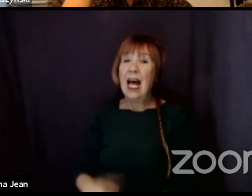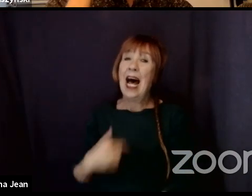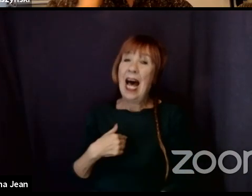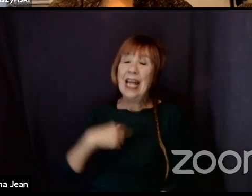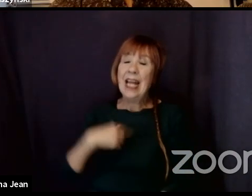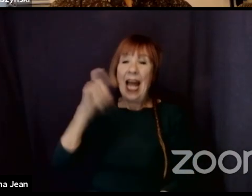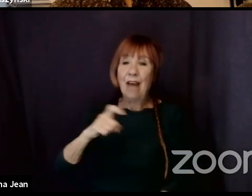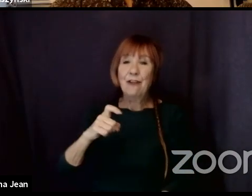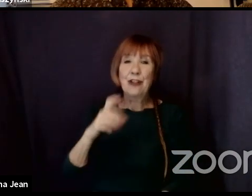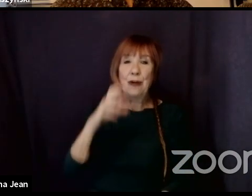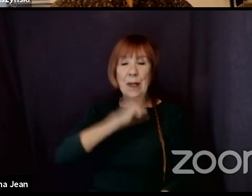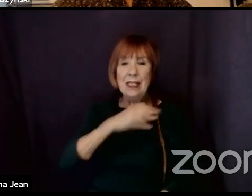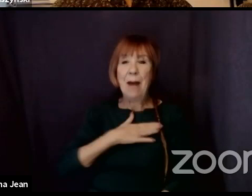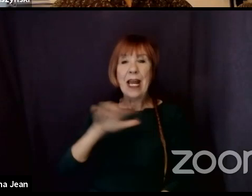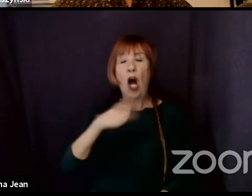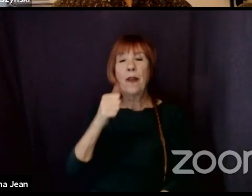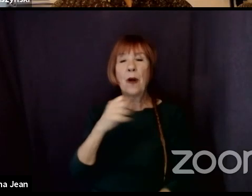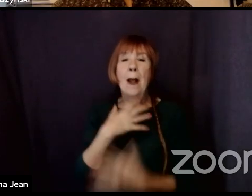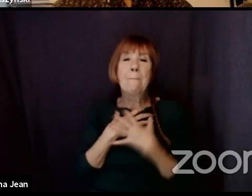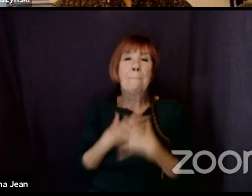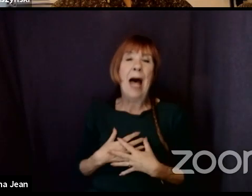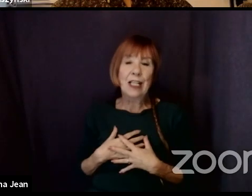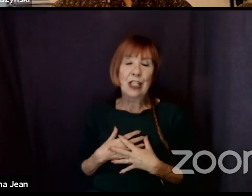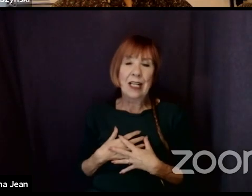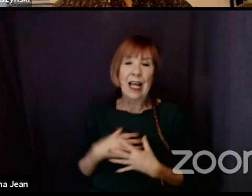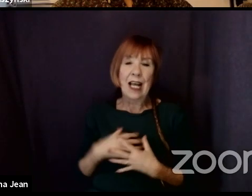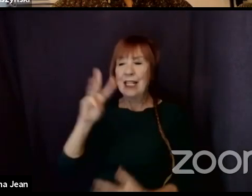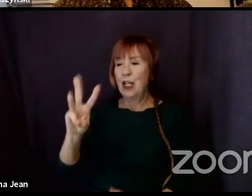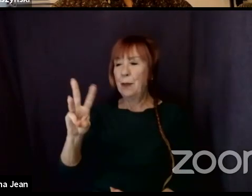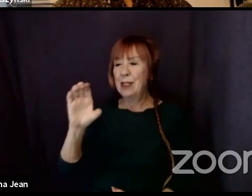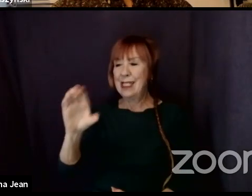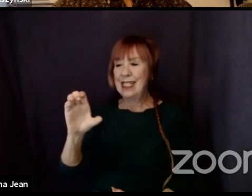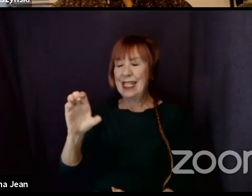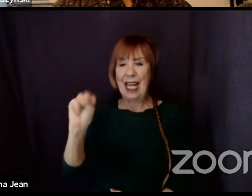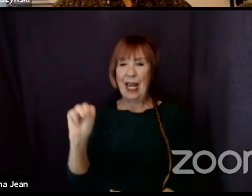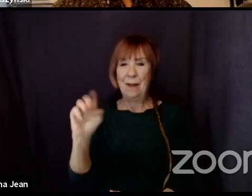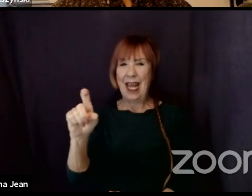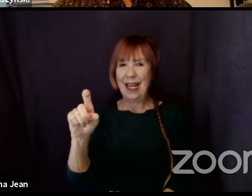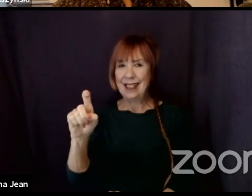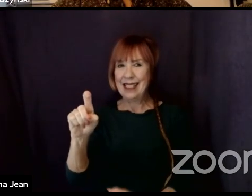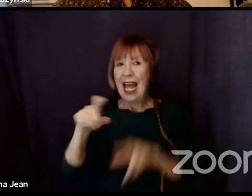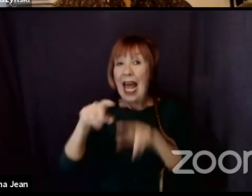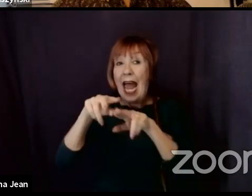other great passion in life which is WCMX, which is like skateboarding but for wheelchairs.